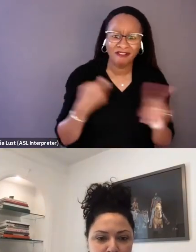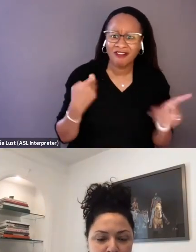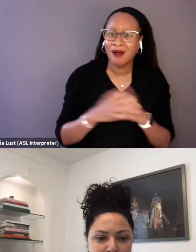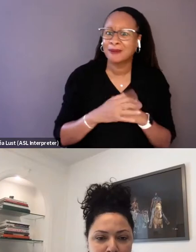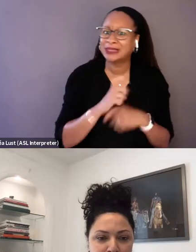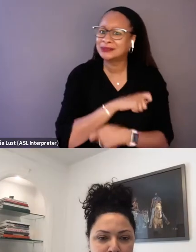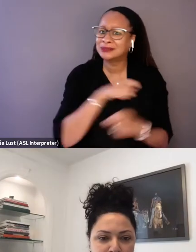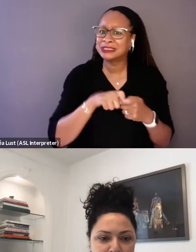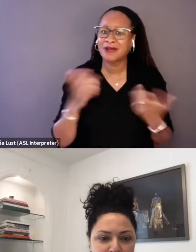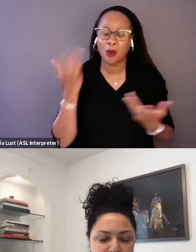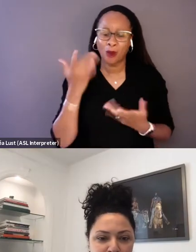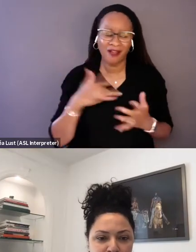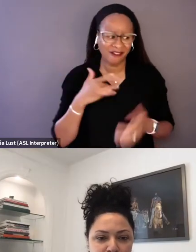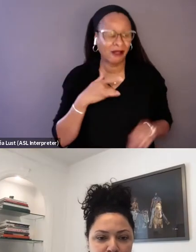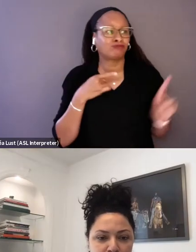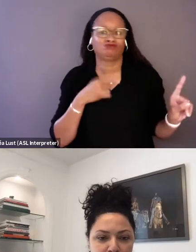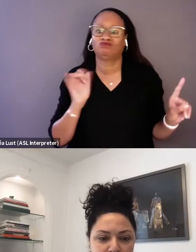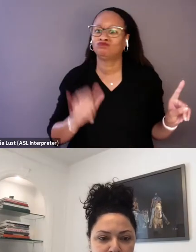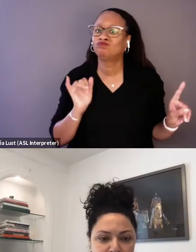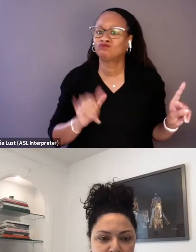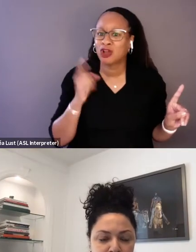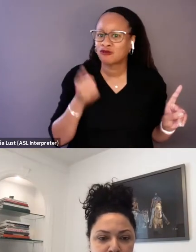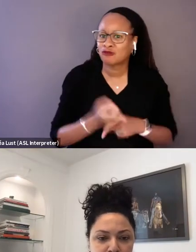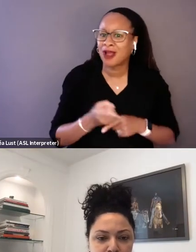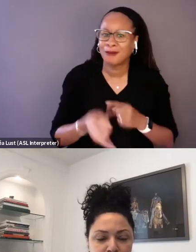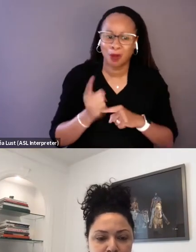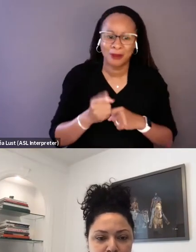why you felt like this was the right moment, the necessary moment to like delve